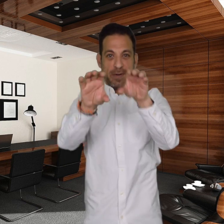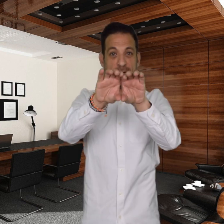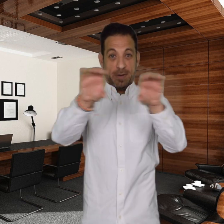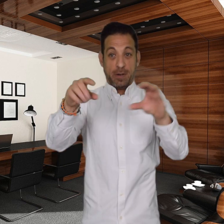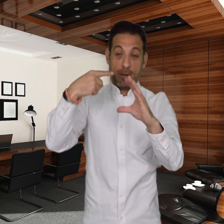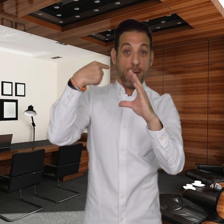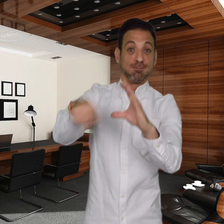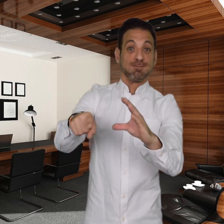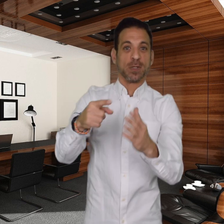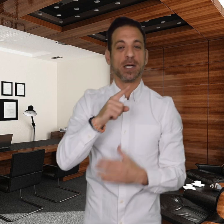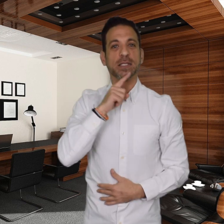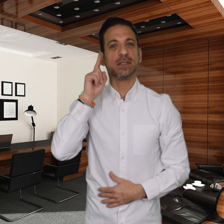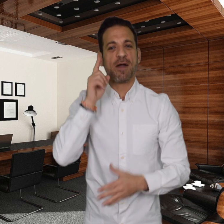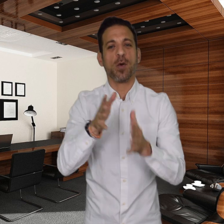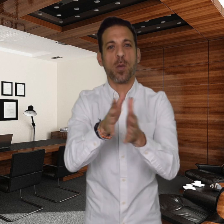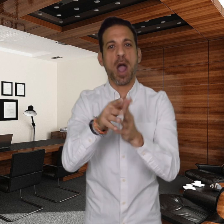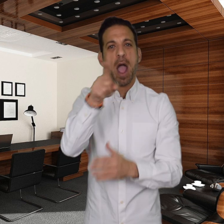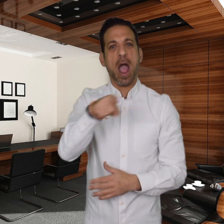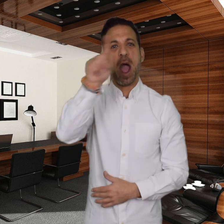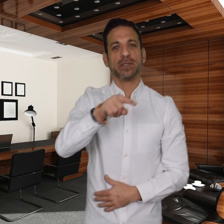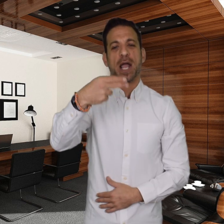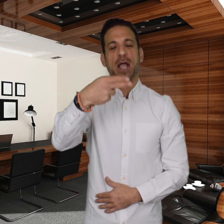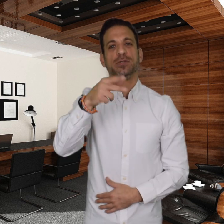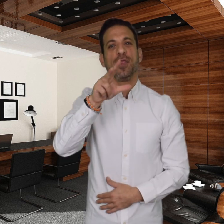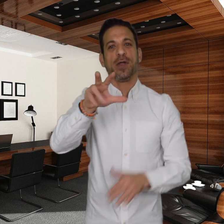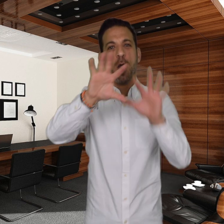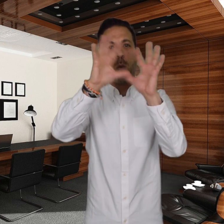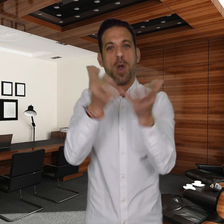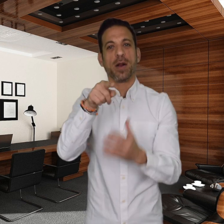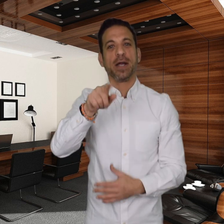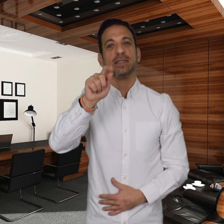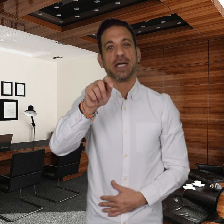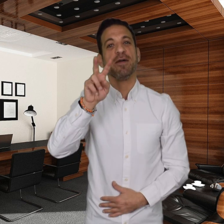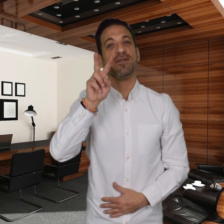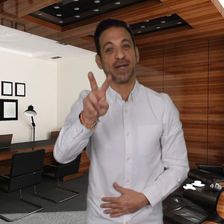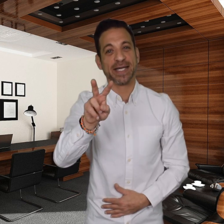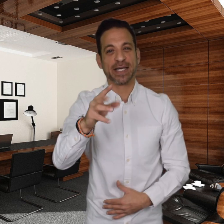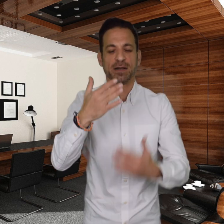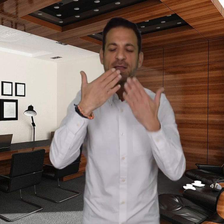in landscape format to deafwire@h3world.tv.